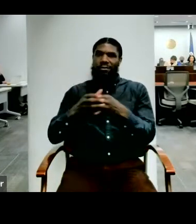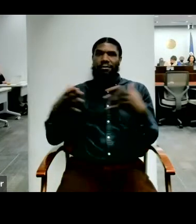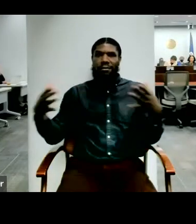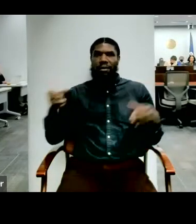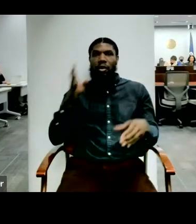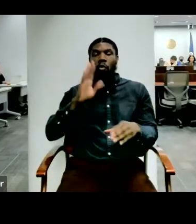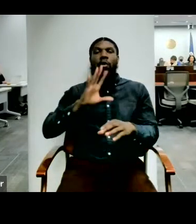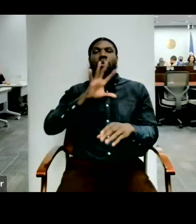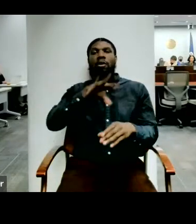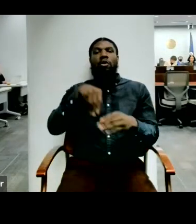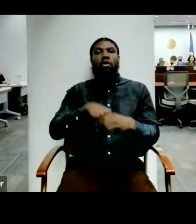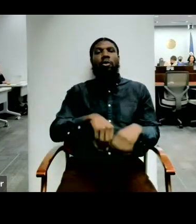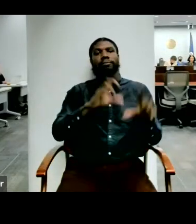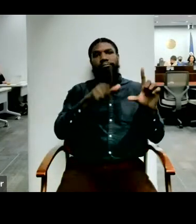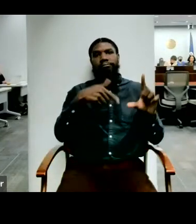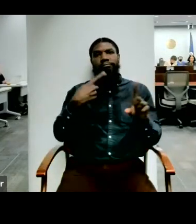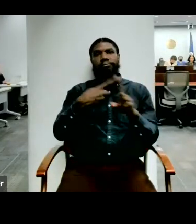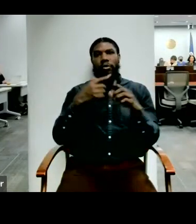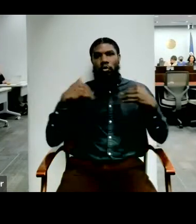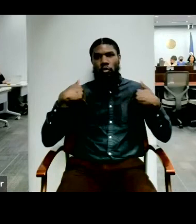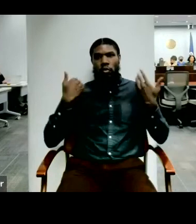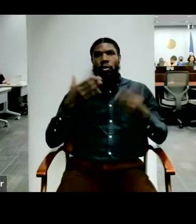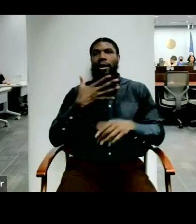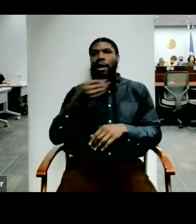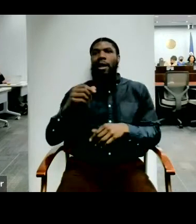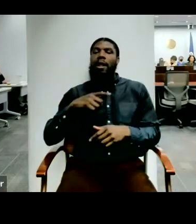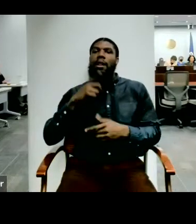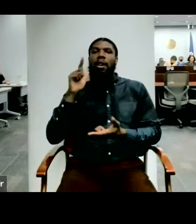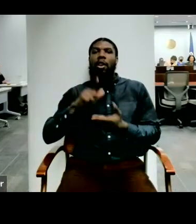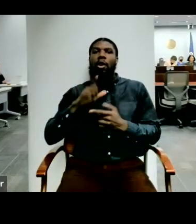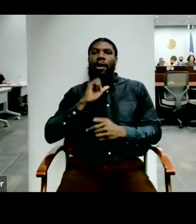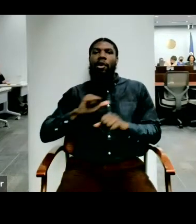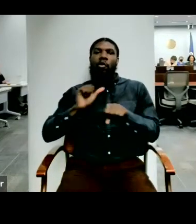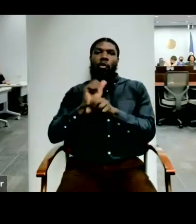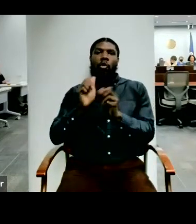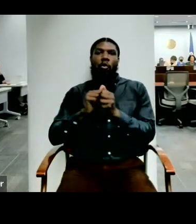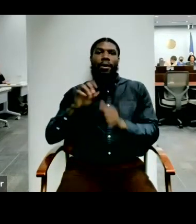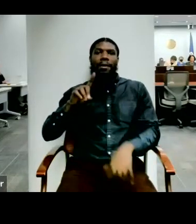+ youth and low wage workers with disabilities. And thank you very much for your time.